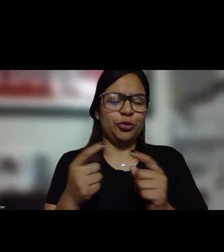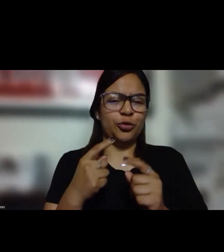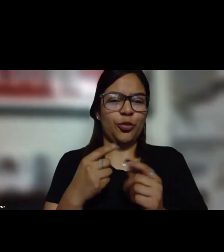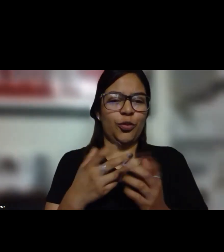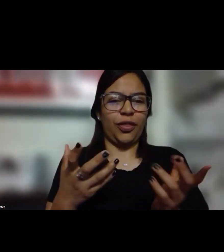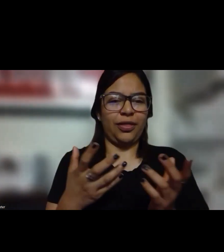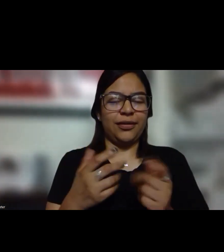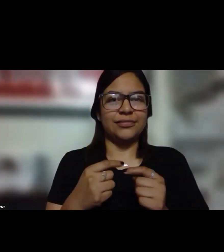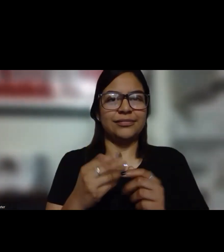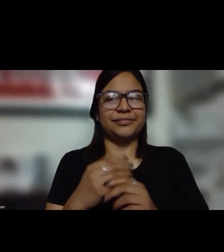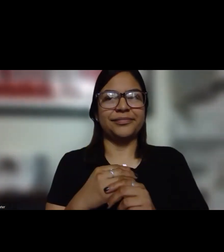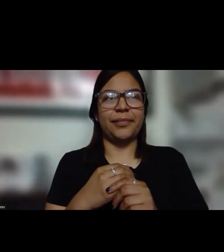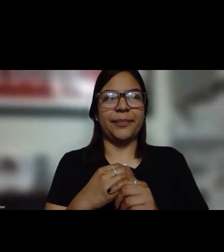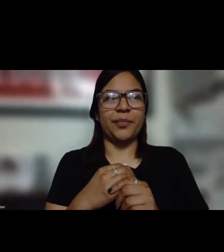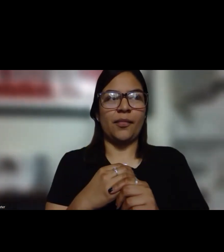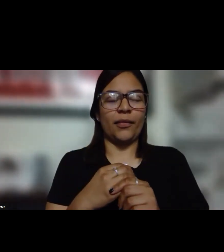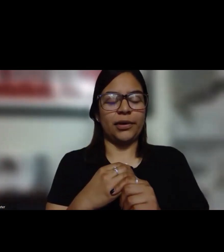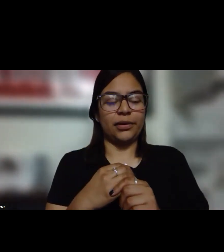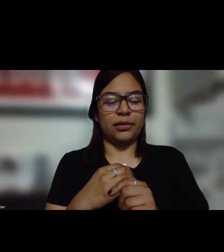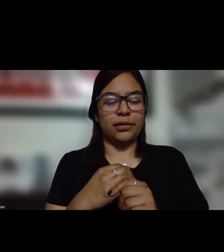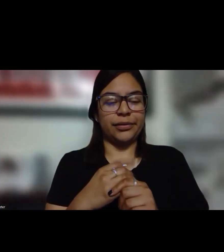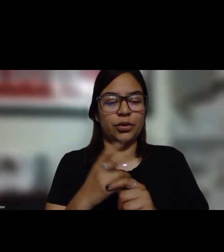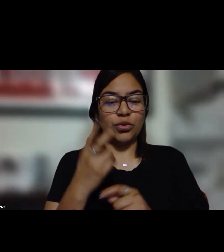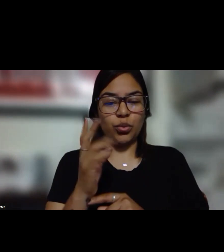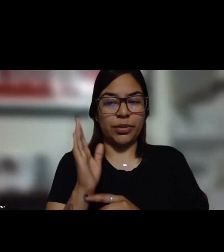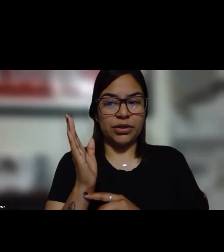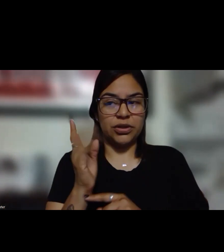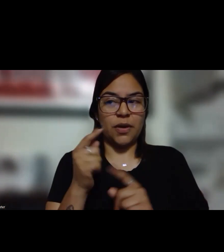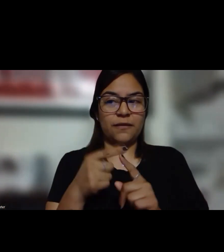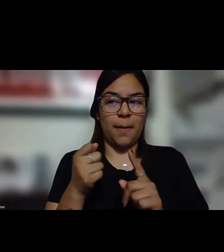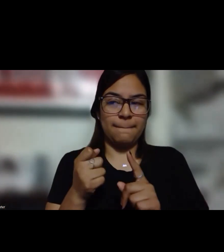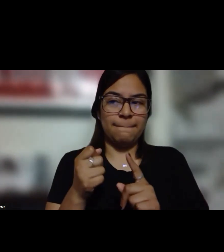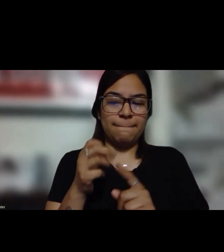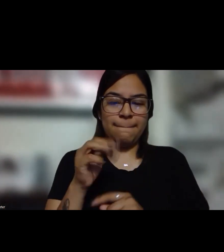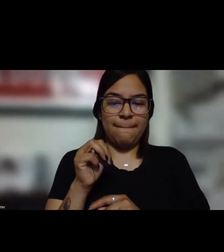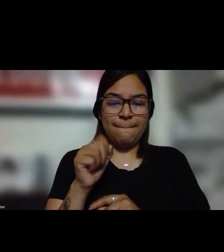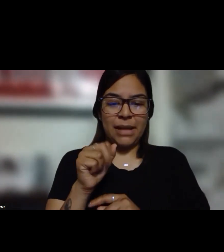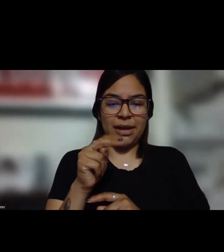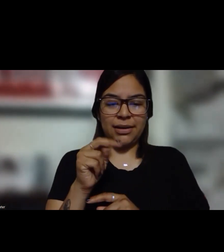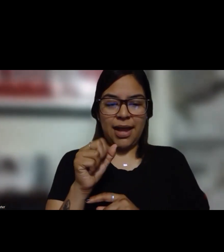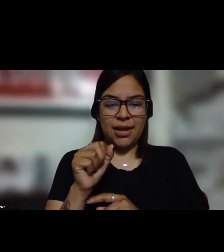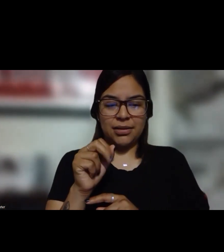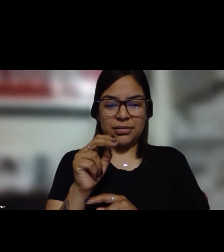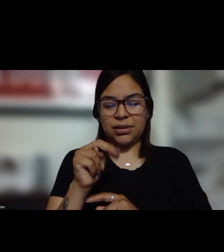is um earlier two presentations one from manat one from Susan demorris um they have PowerPoint slides